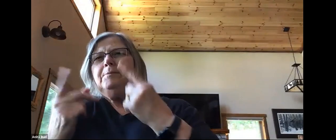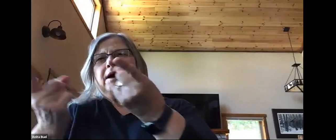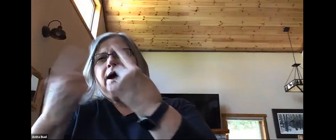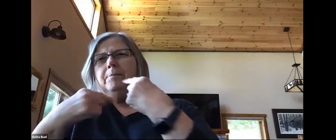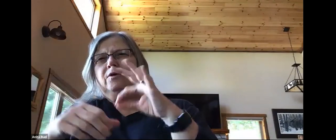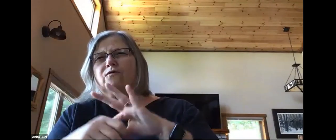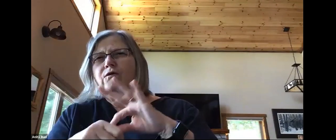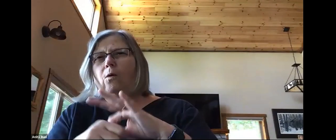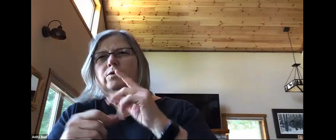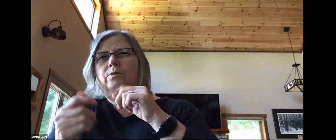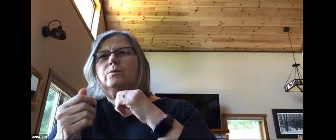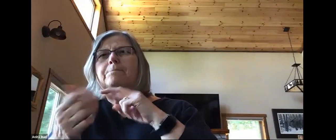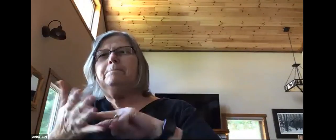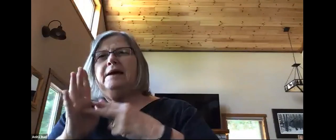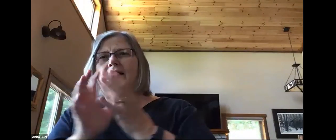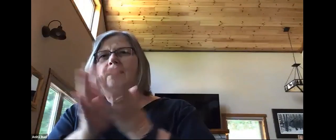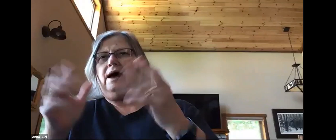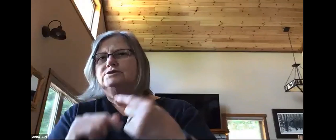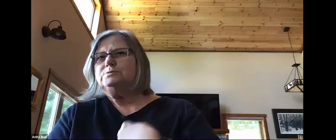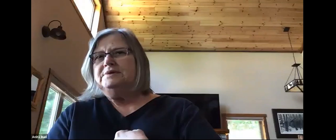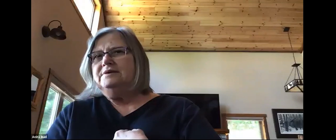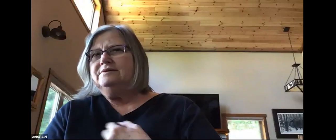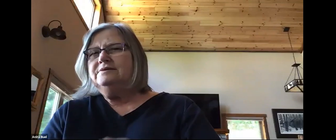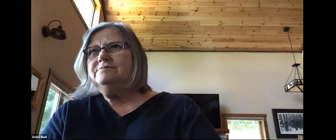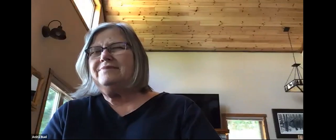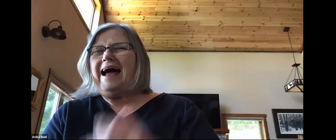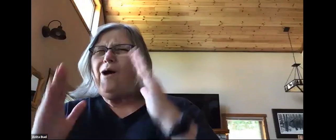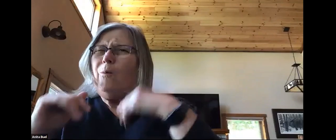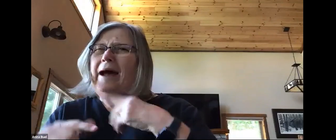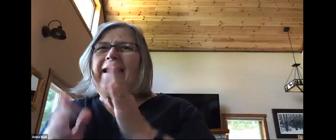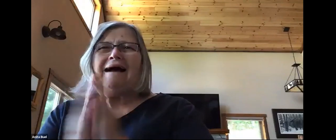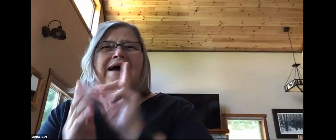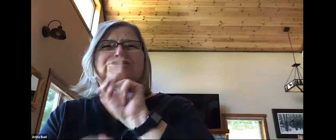experience of seeing young people come in to vote really meant a lot to me.